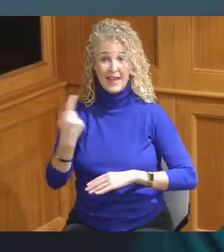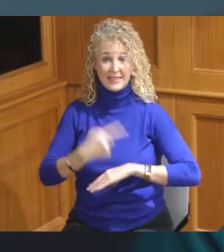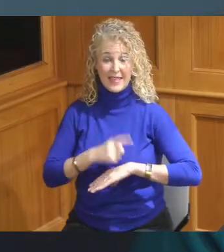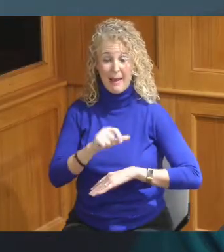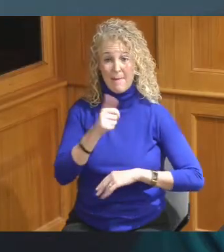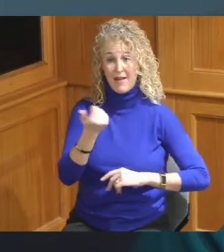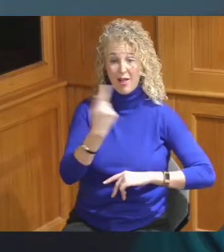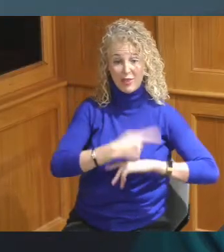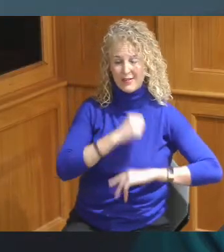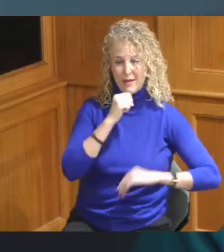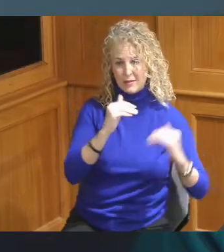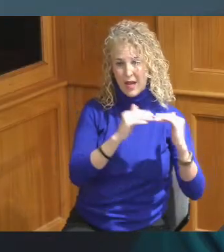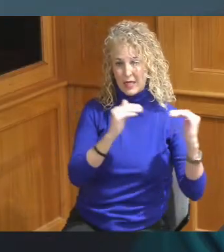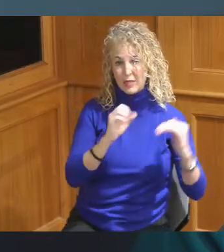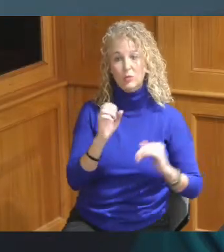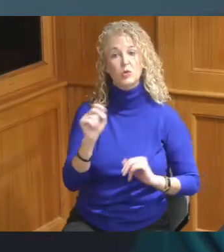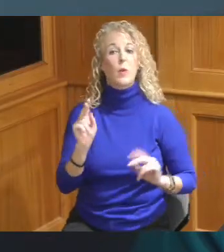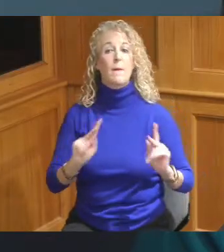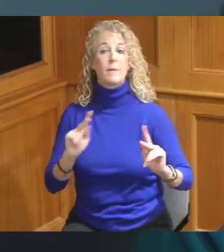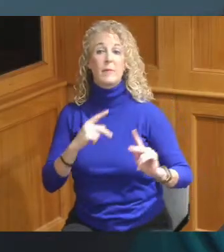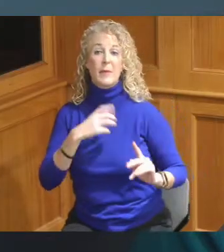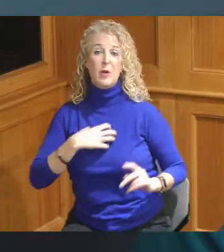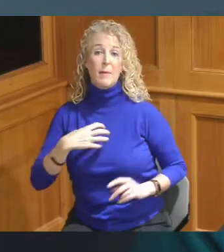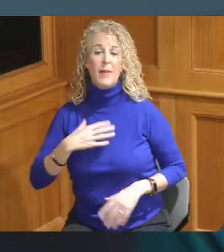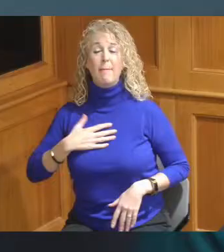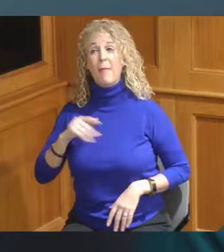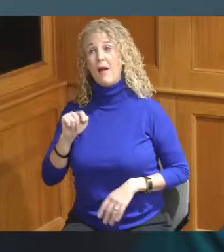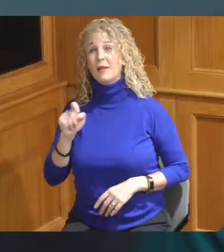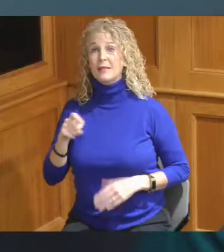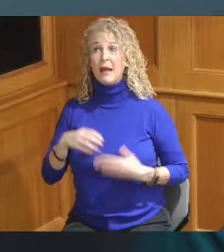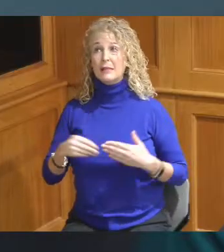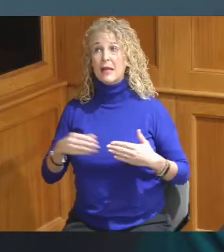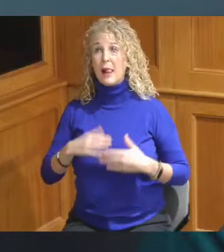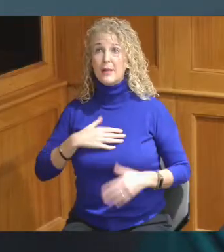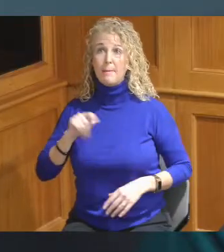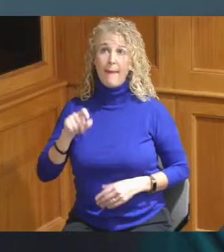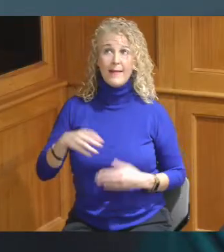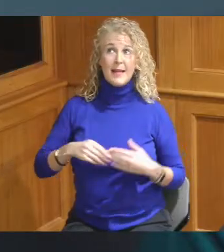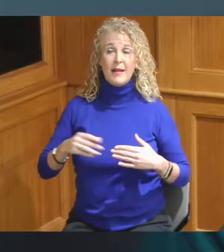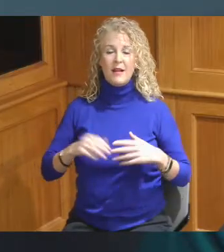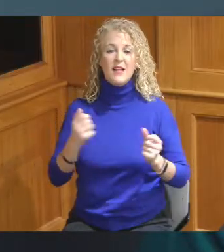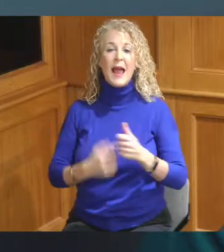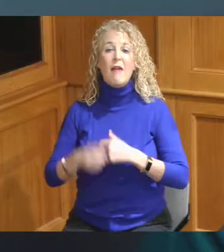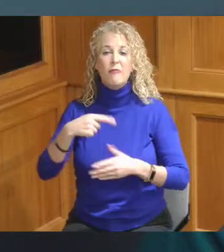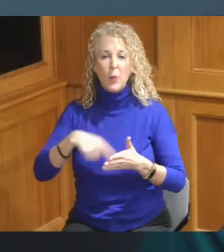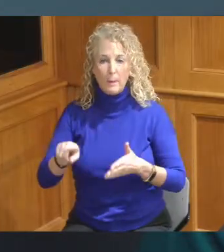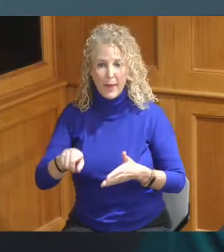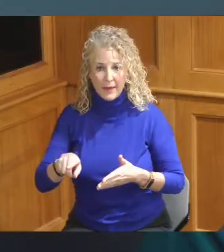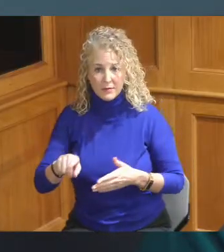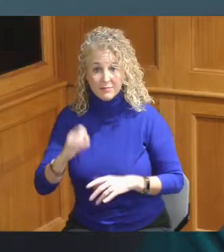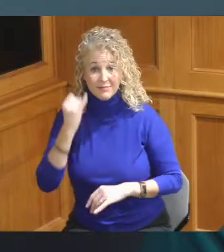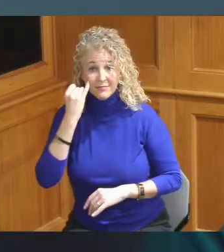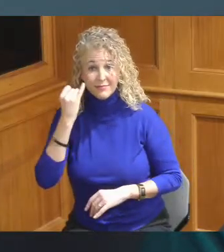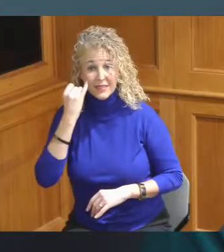start talking issues about my tax dollars, we all pay taxes. But when you look at the statistics,